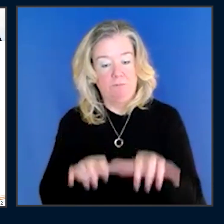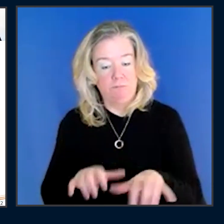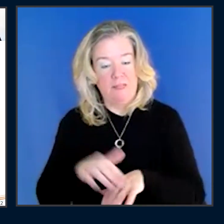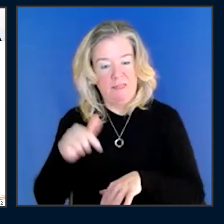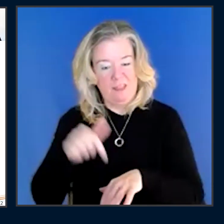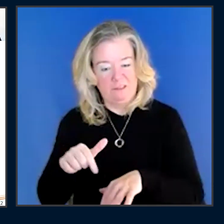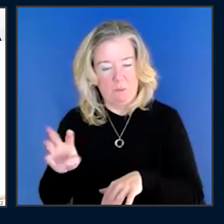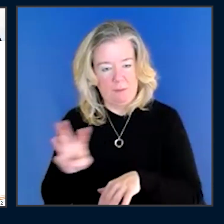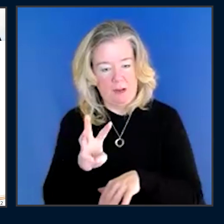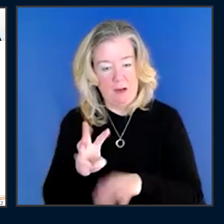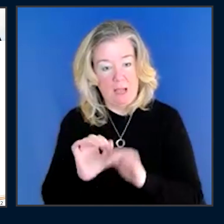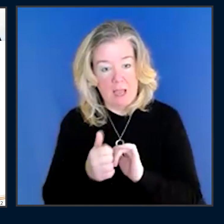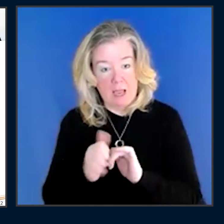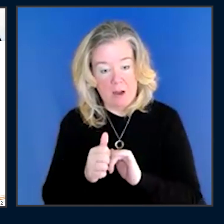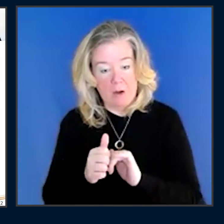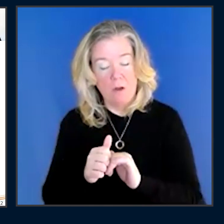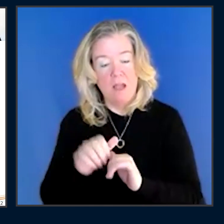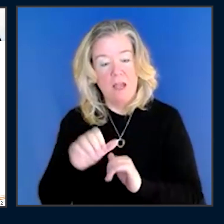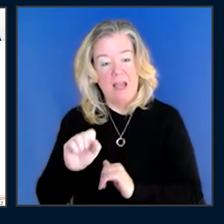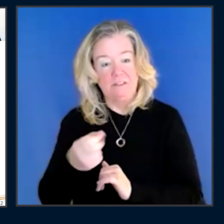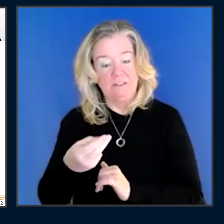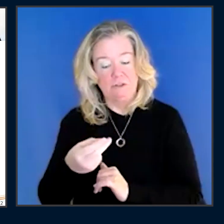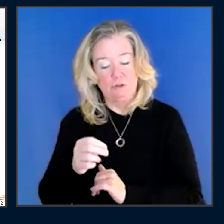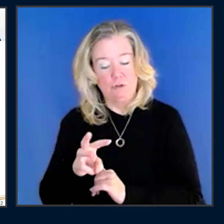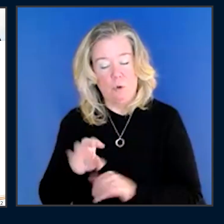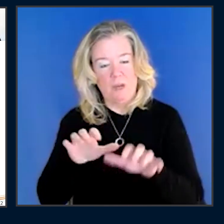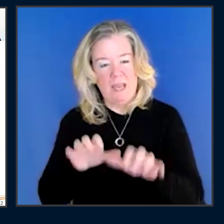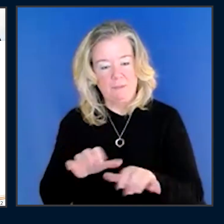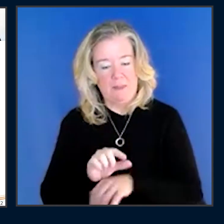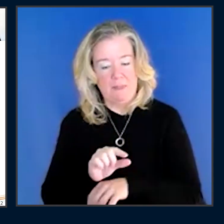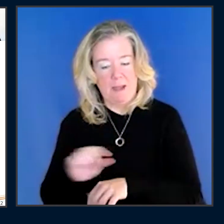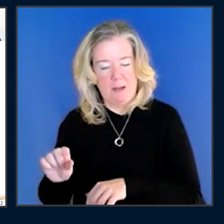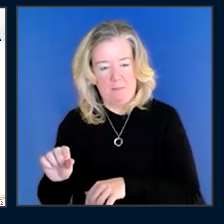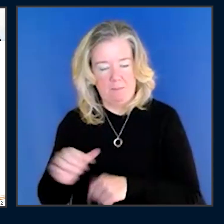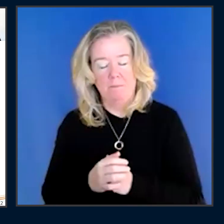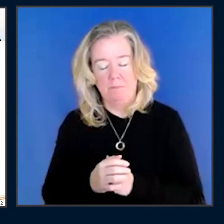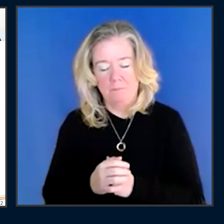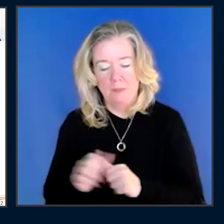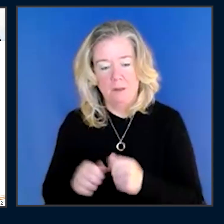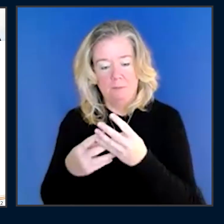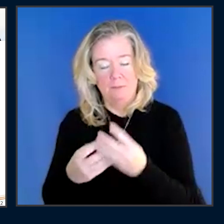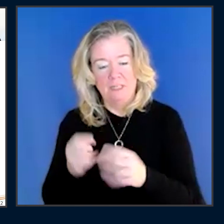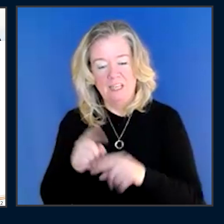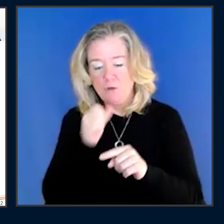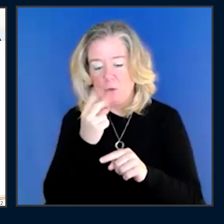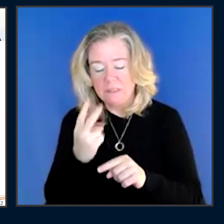To turn it on, click the Show Captions button at the bottom of your Zoom screen. And if you're not seeing that, it would be located